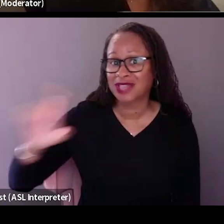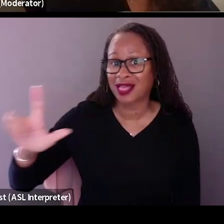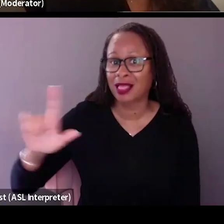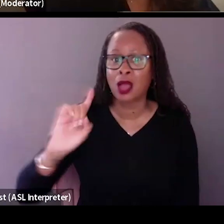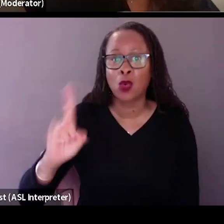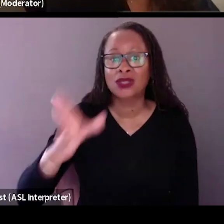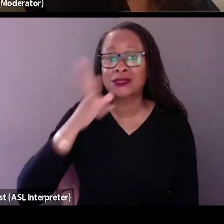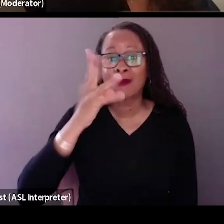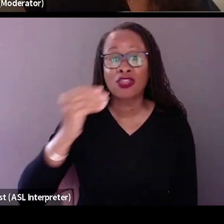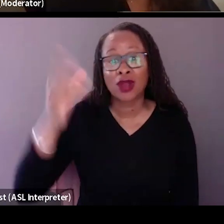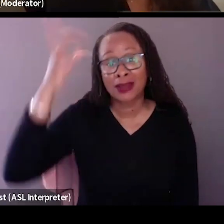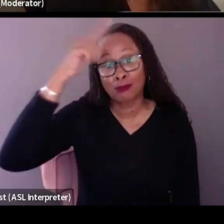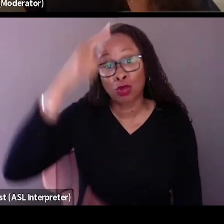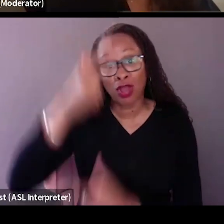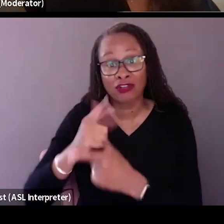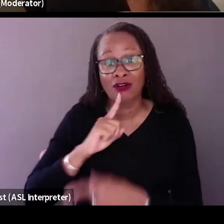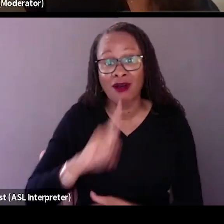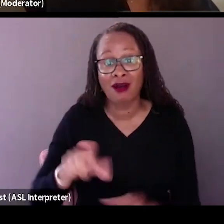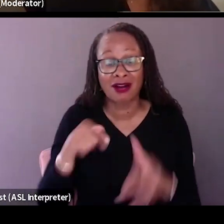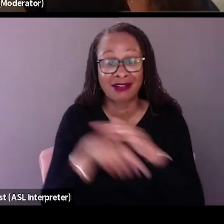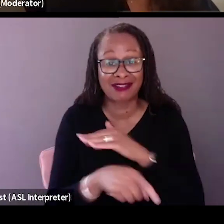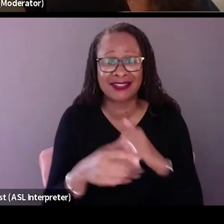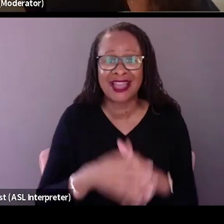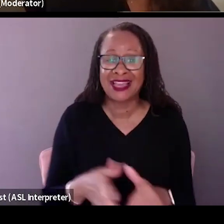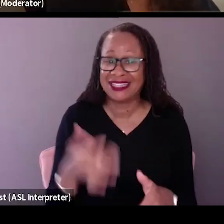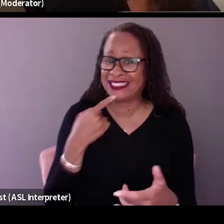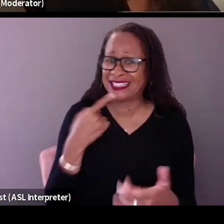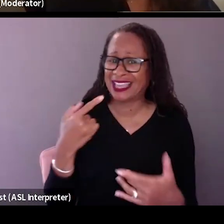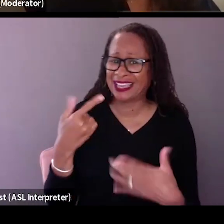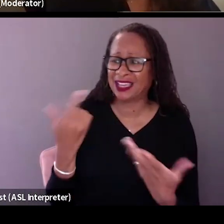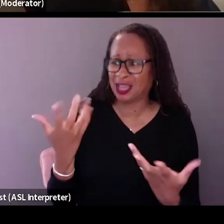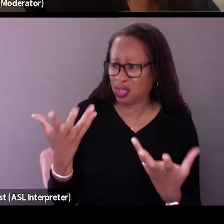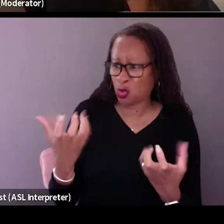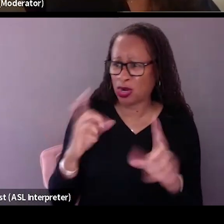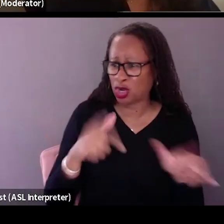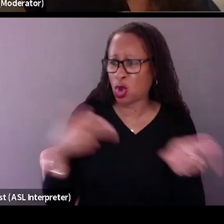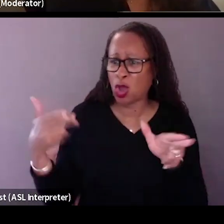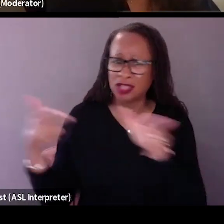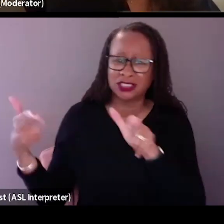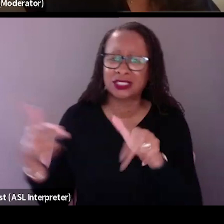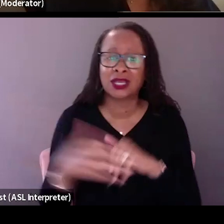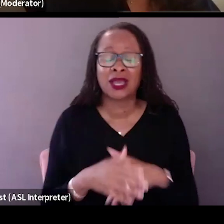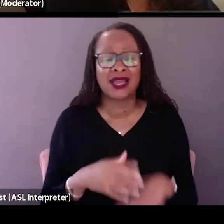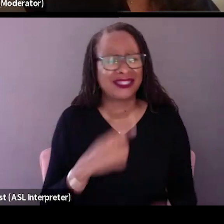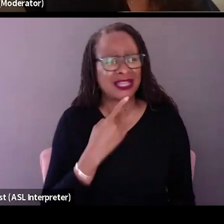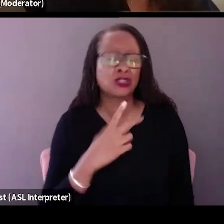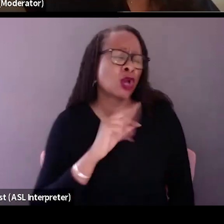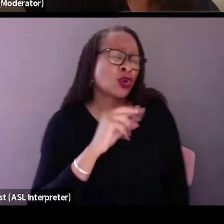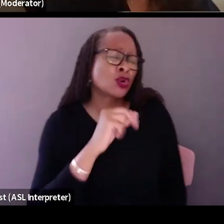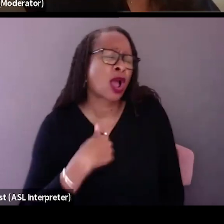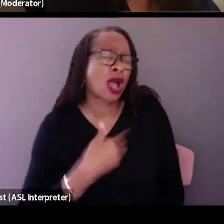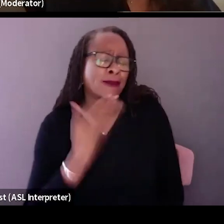were murdered and he's saying in these calls like, "Hey, do you wanna go hunting?" And he is like, "Nah, I'm good." He's like, "Well, okay, well Ronnie's gonna go."